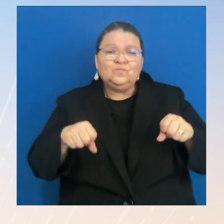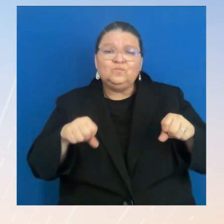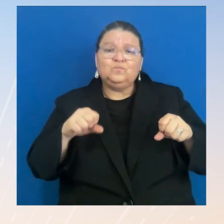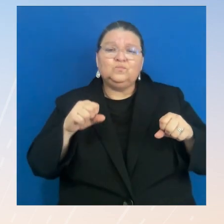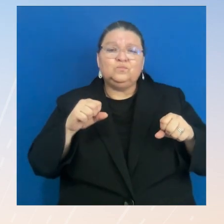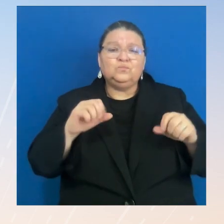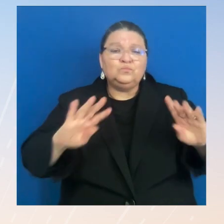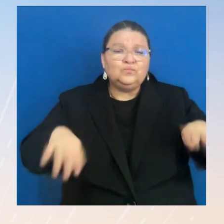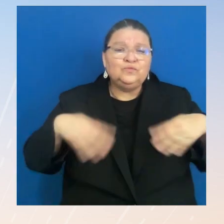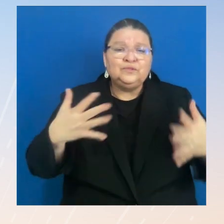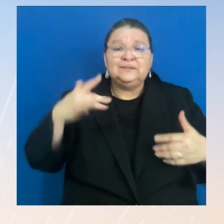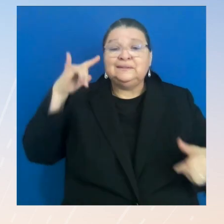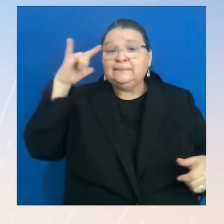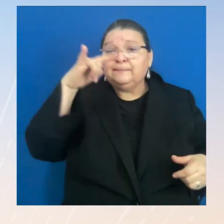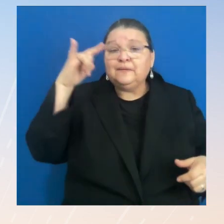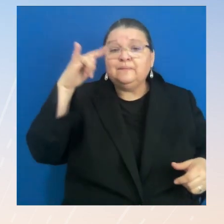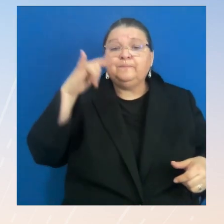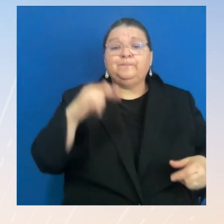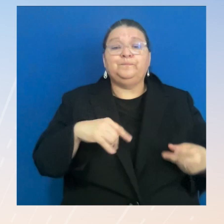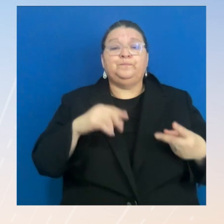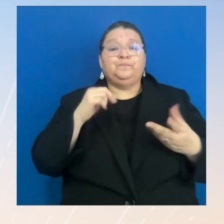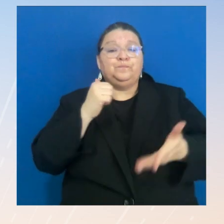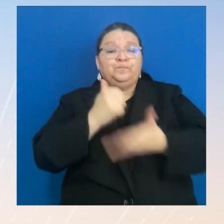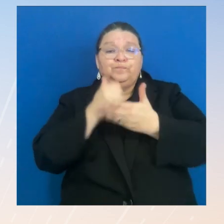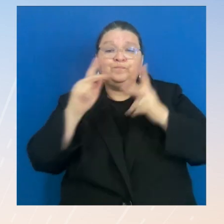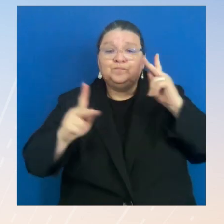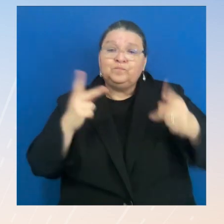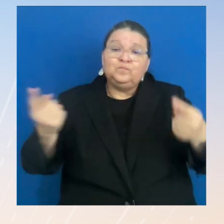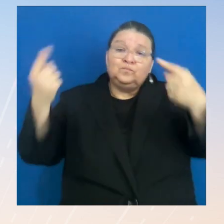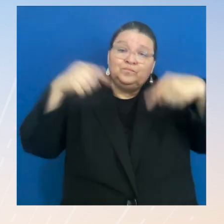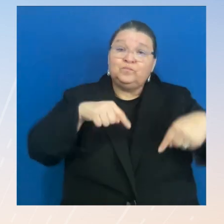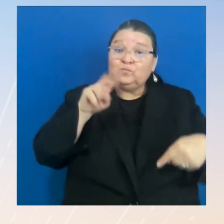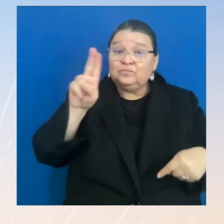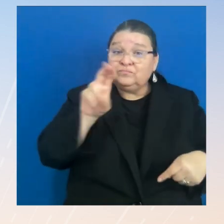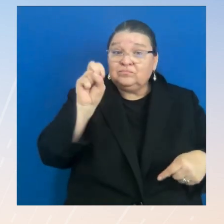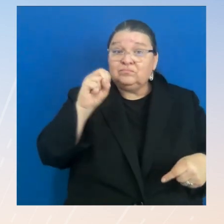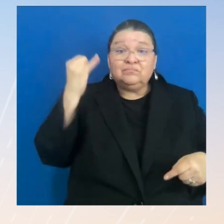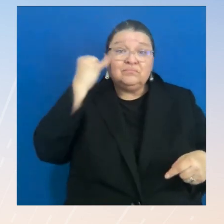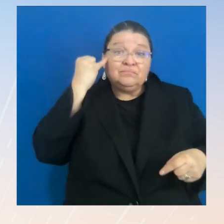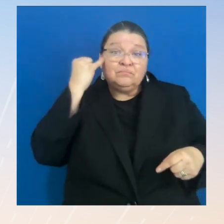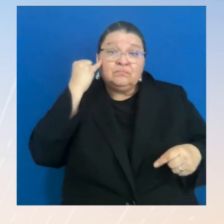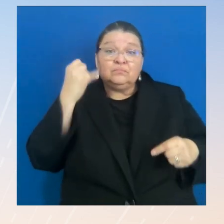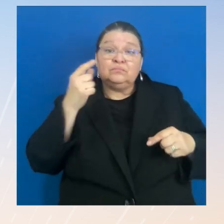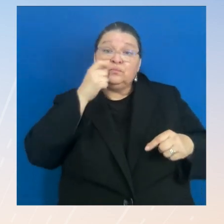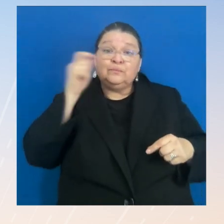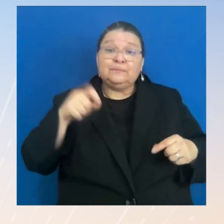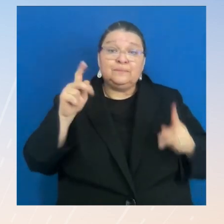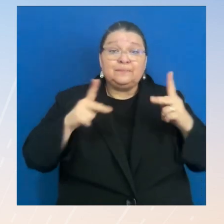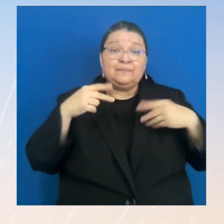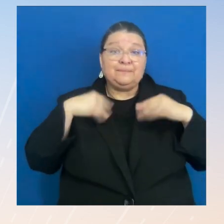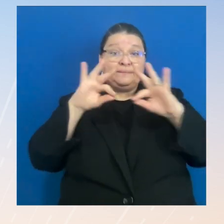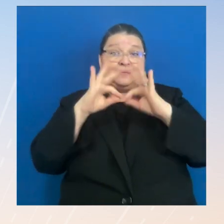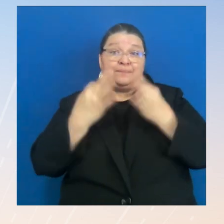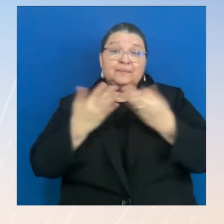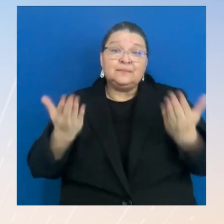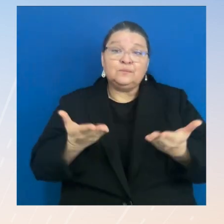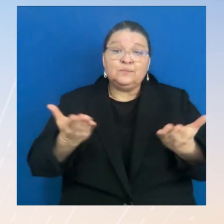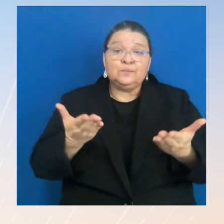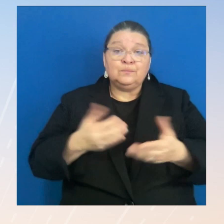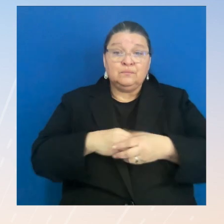We are having ongoing, internal discussions about how we can play the most effective role in supporting the large number of refugees